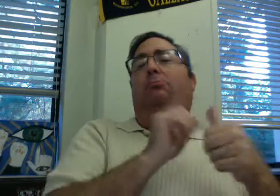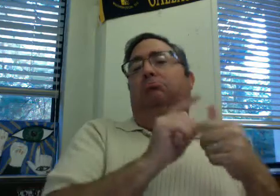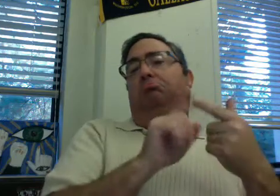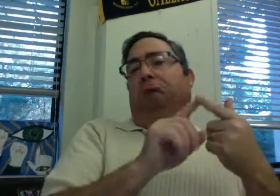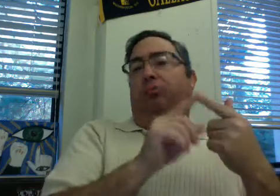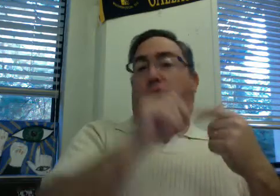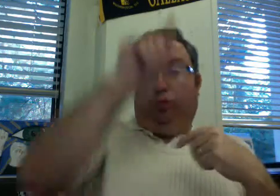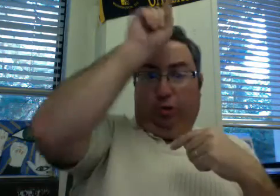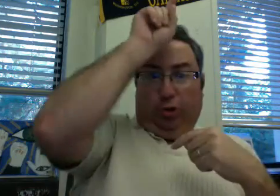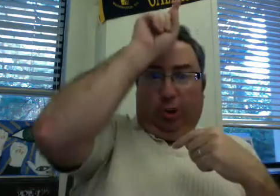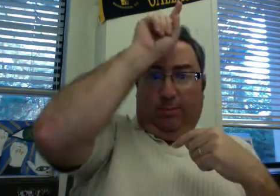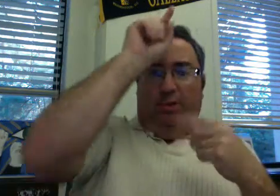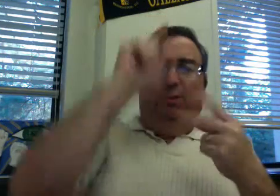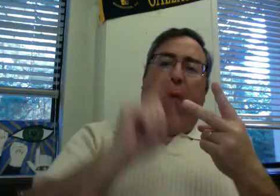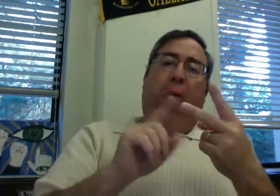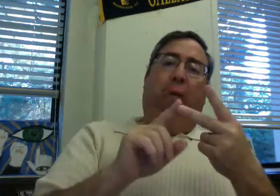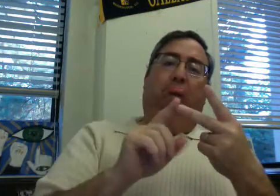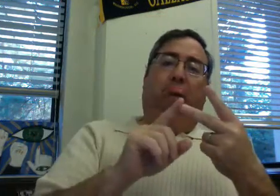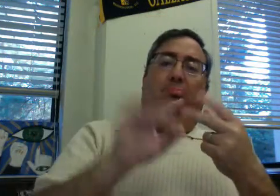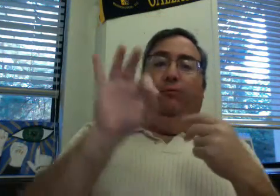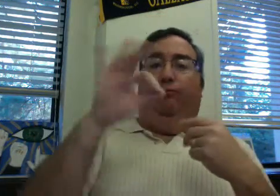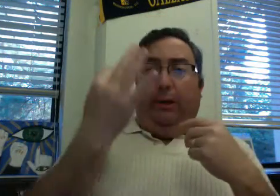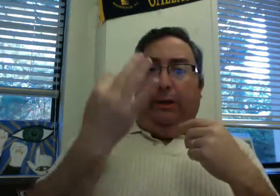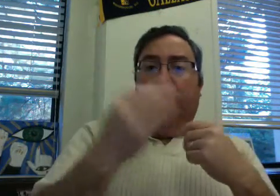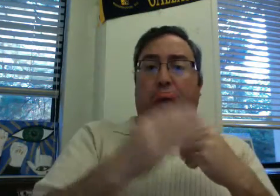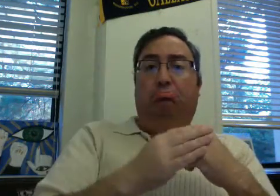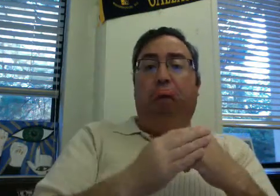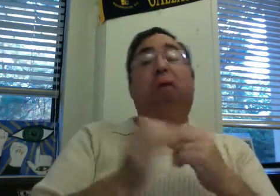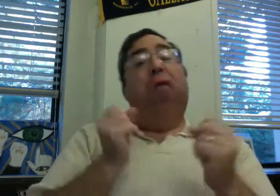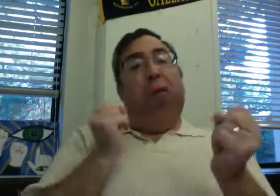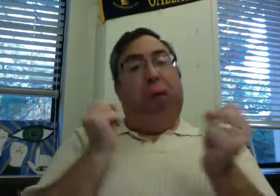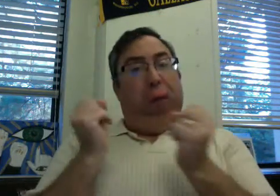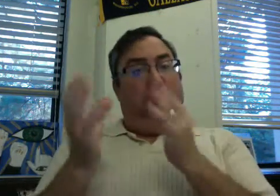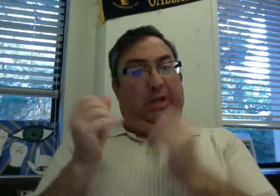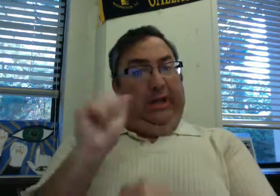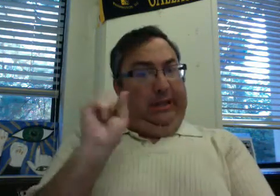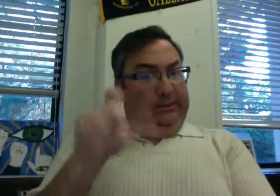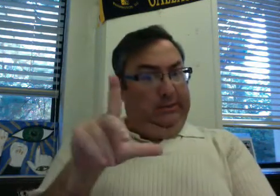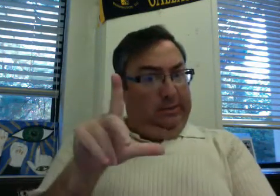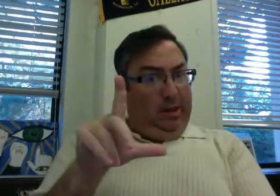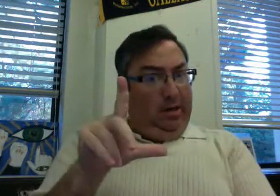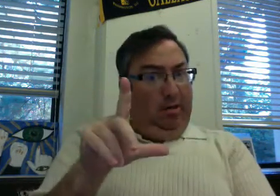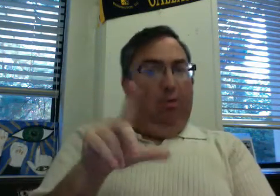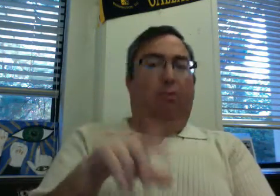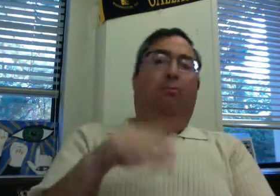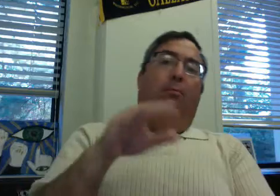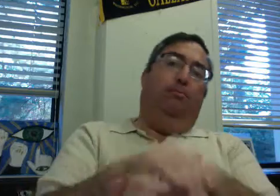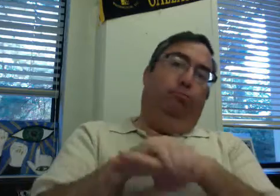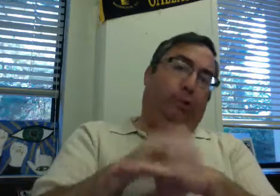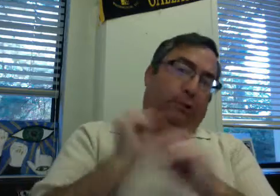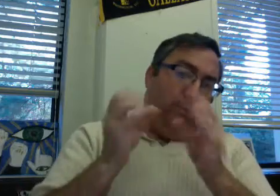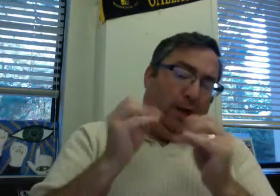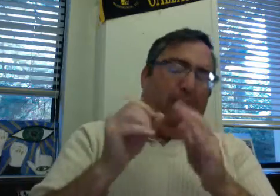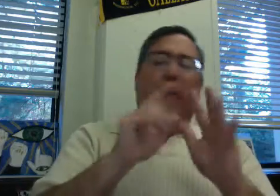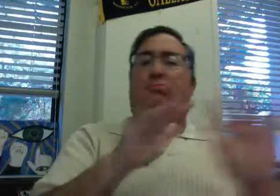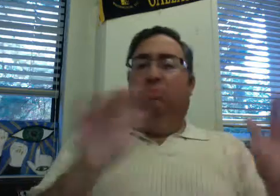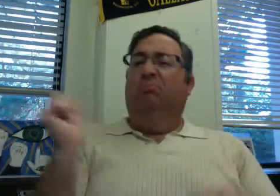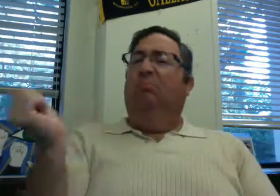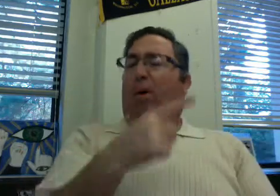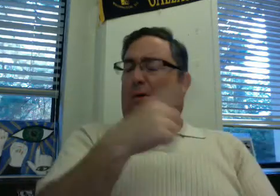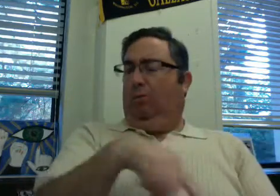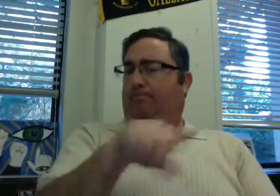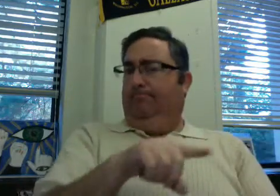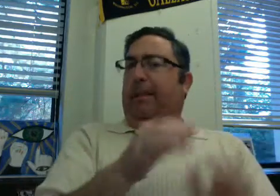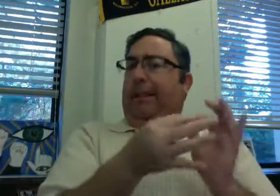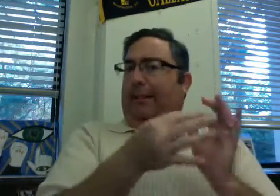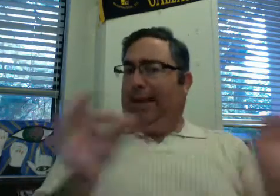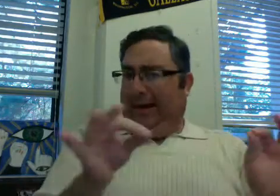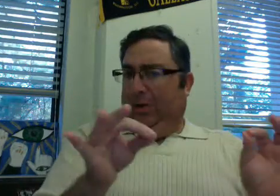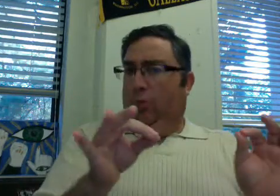English, German, French, American Sign Language, British Sign Language, all are languages.